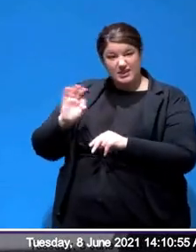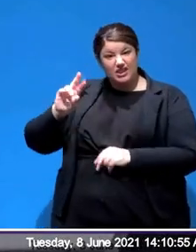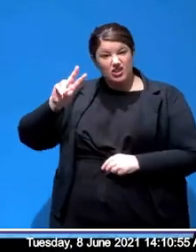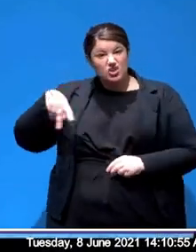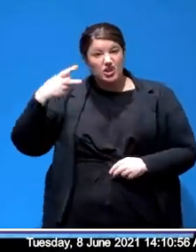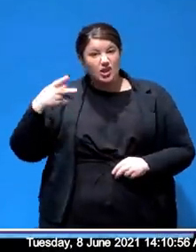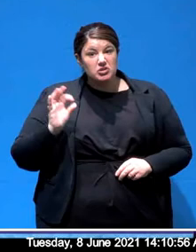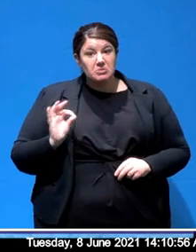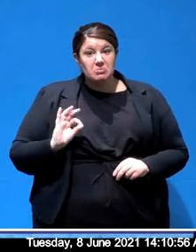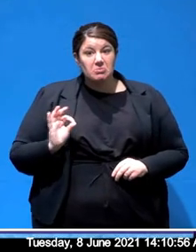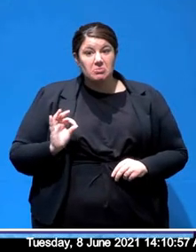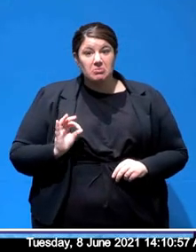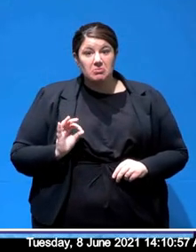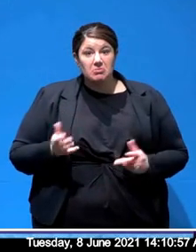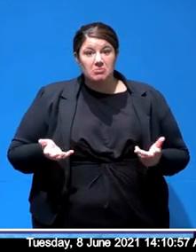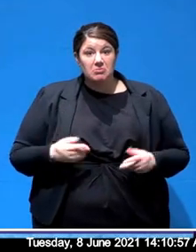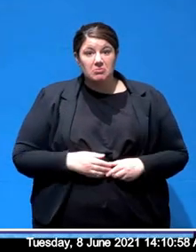insignificant to anything more serious, did it?